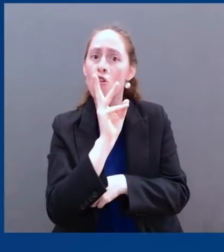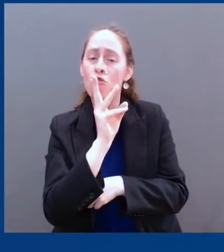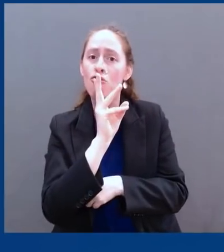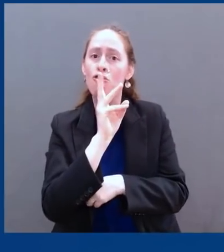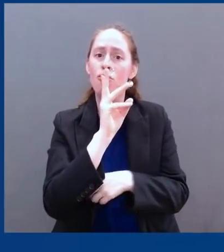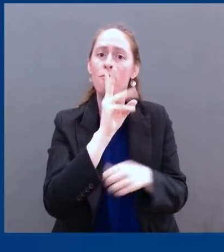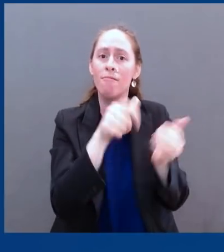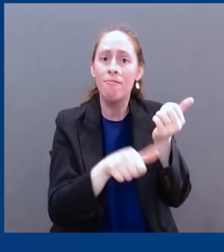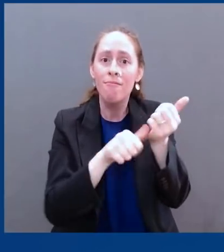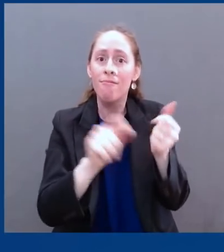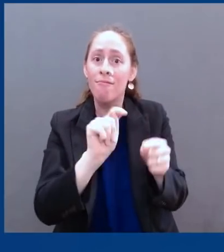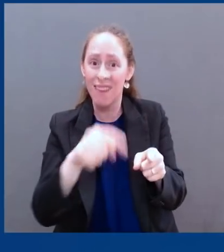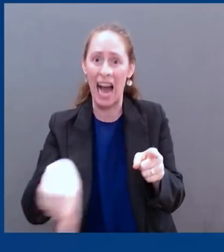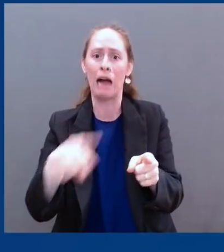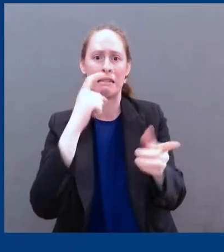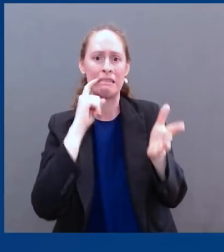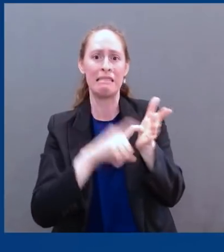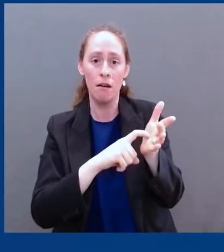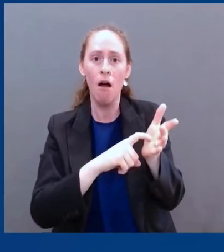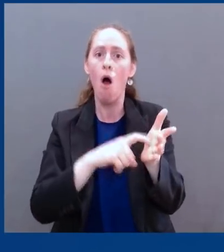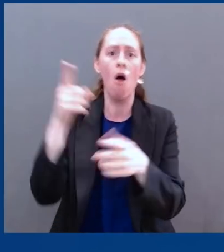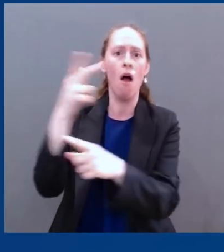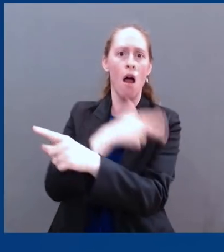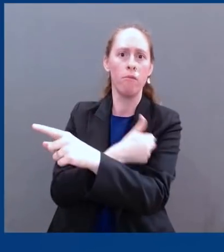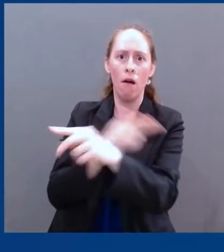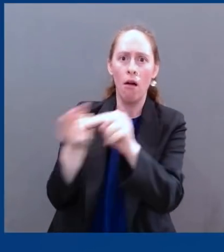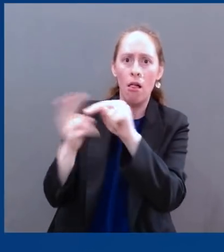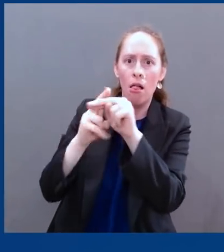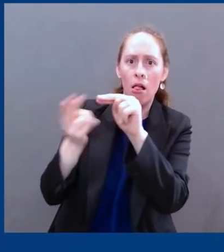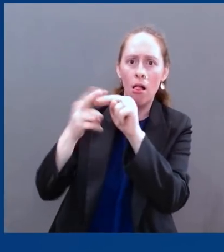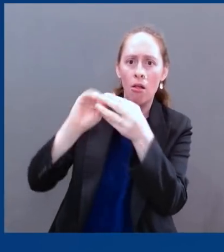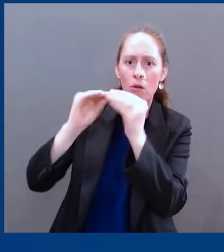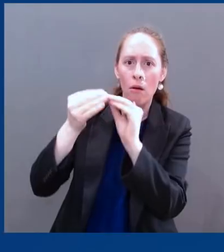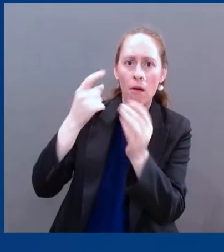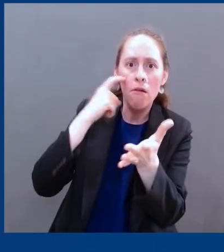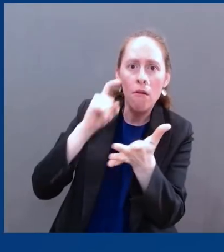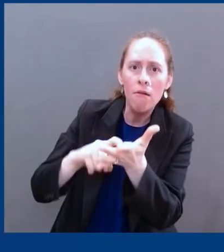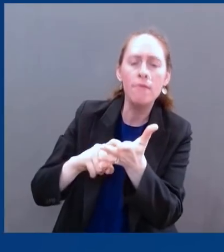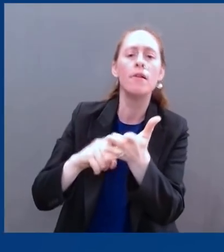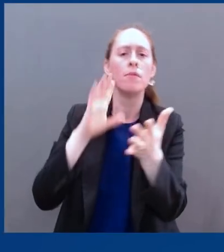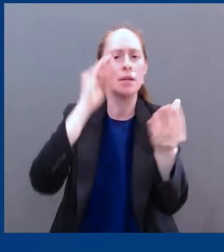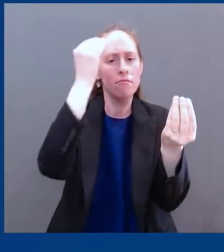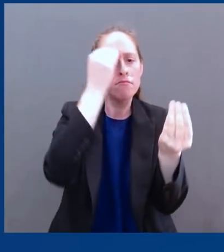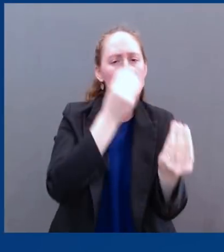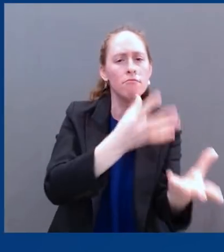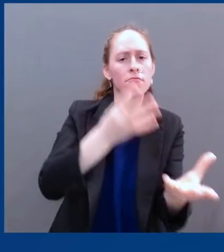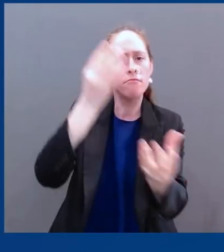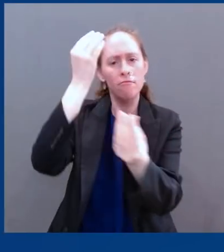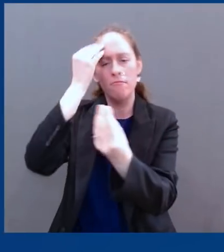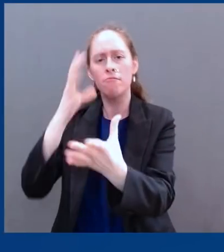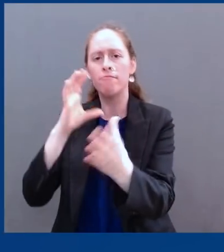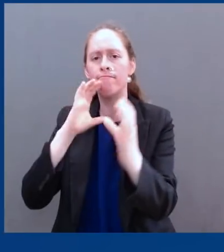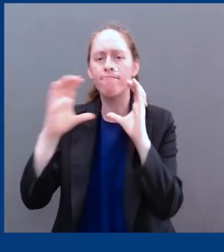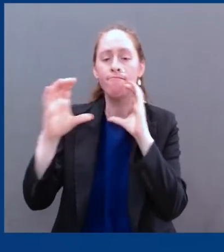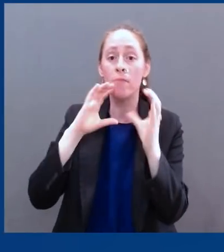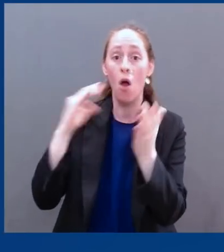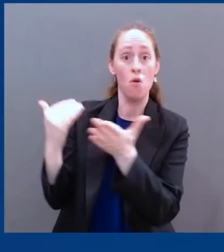and any changes in our genomic surveillance that monitors for circling variants. I'd like to emphasize that if cases rise